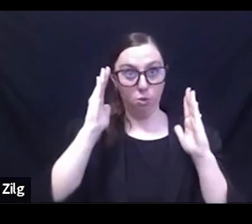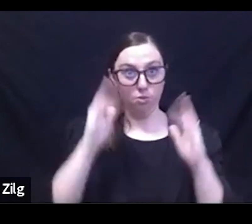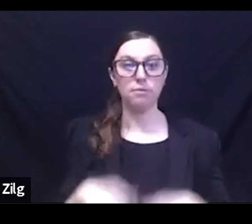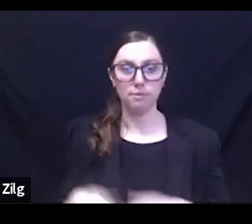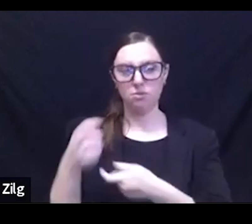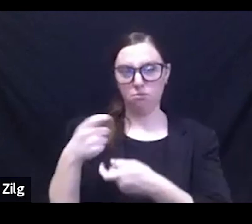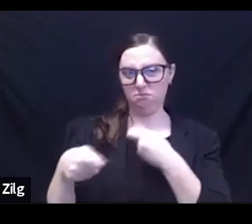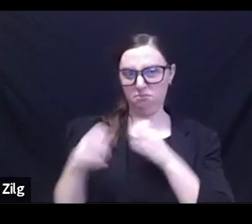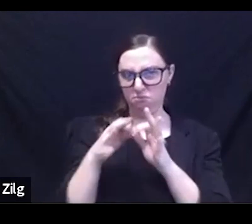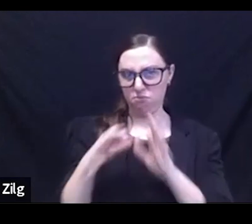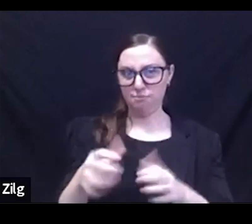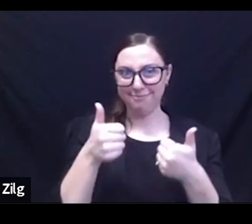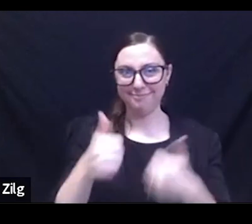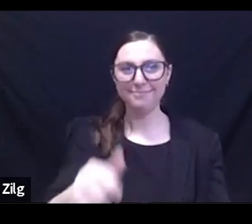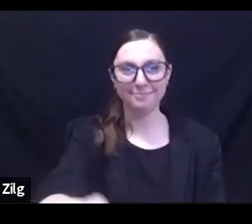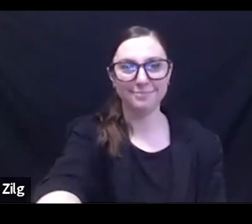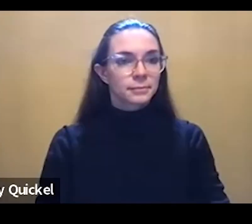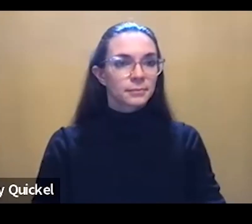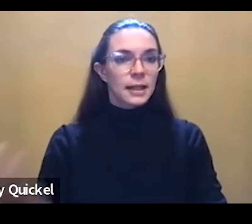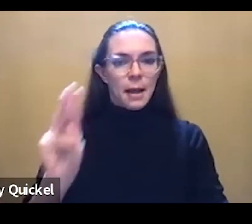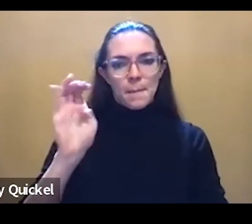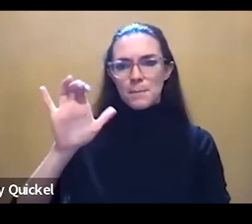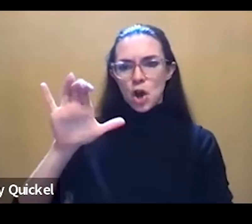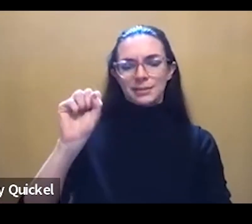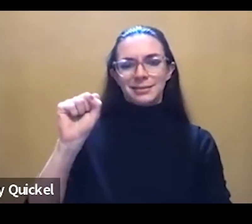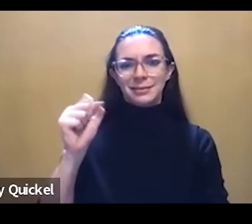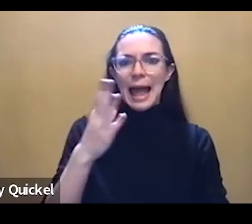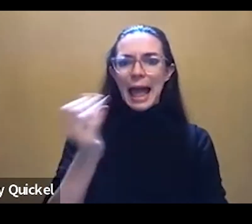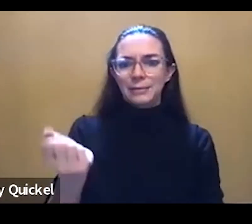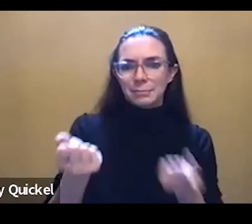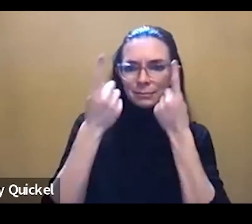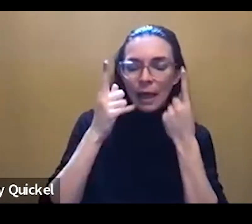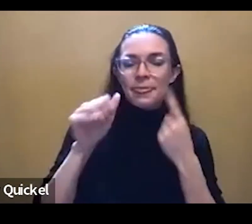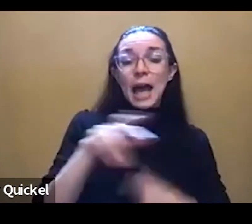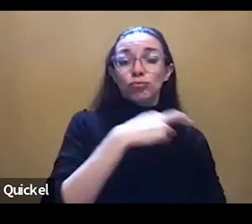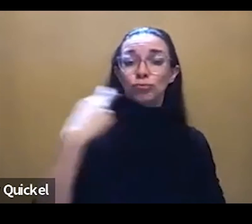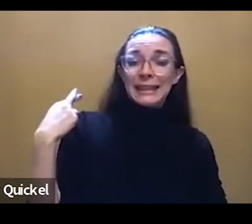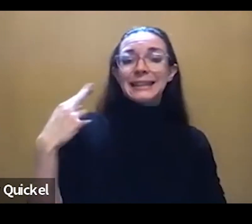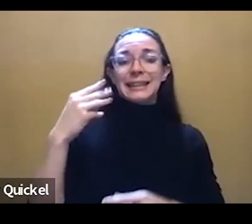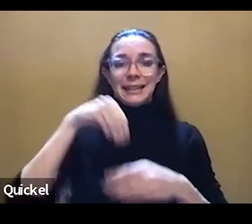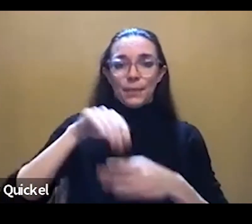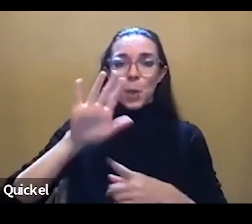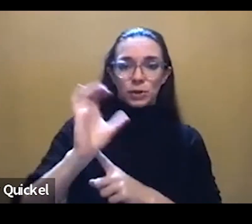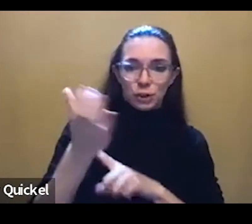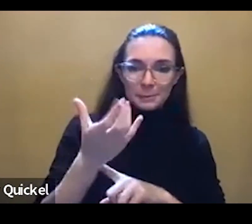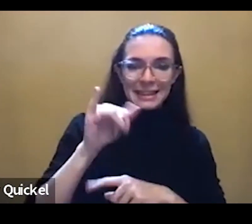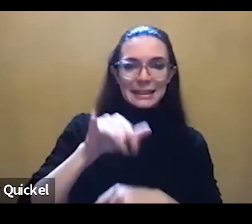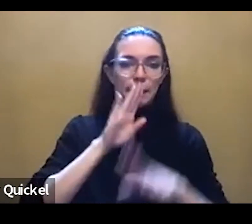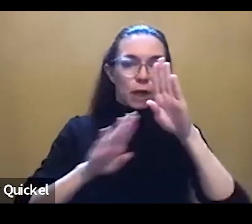Marc: It seems to me terrific under such circumstances is the frustration for the person